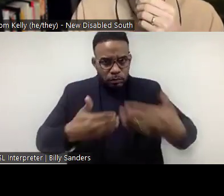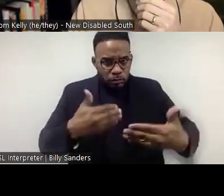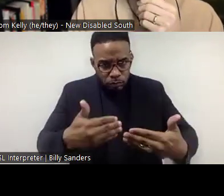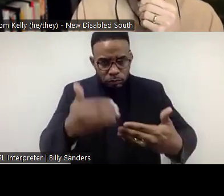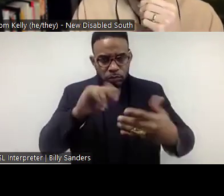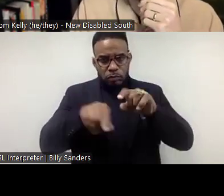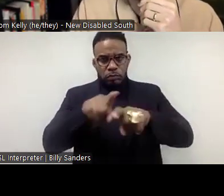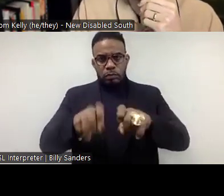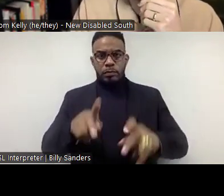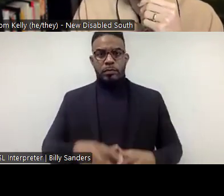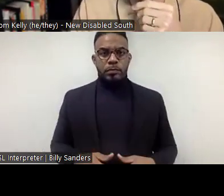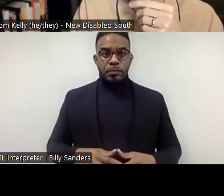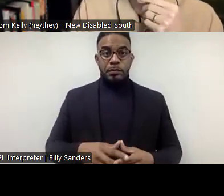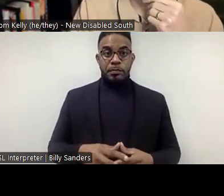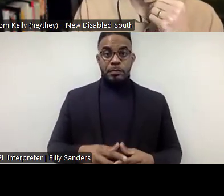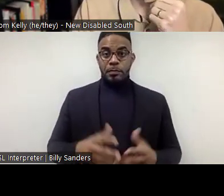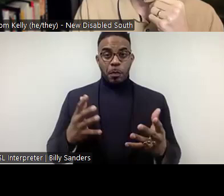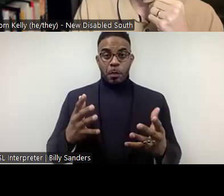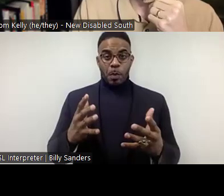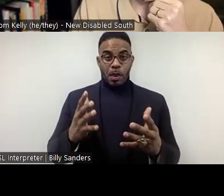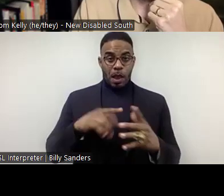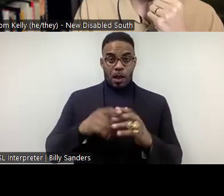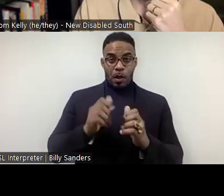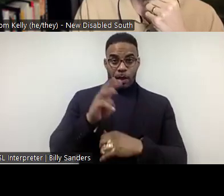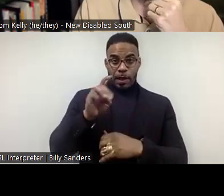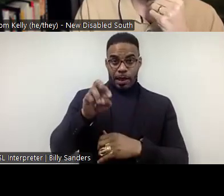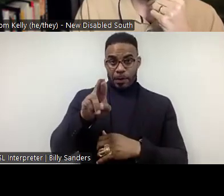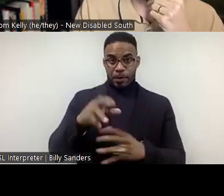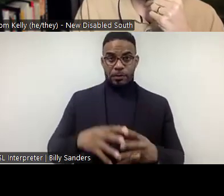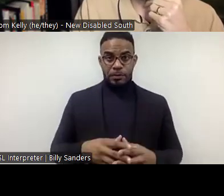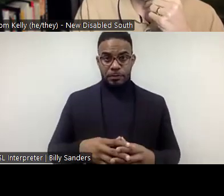just give a very brief visual description before we move to questions.